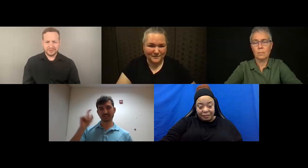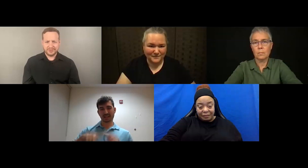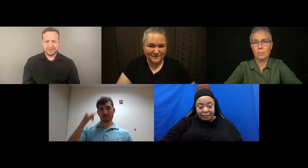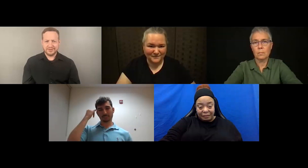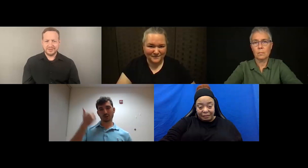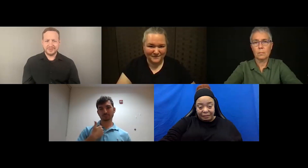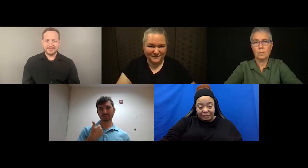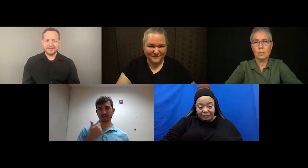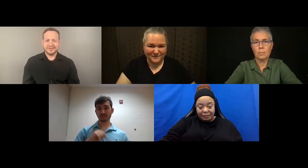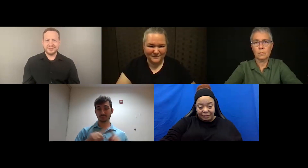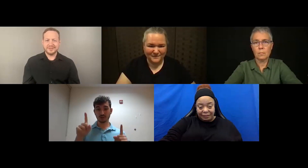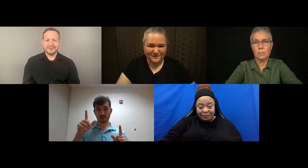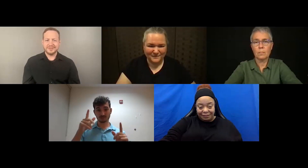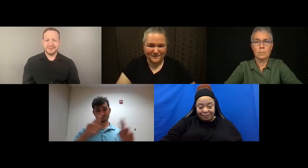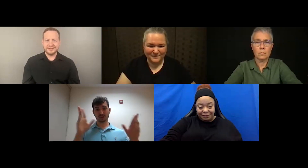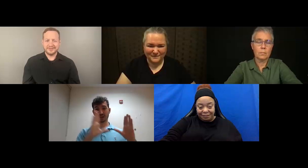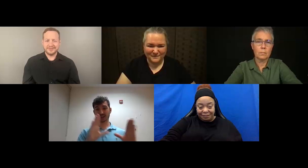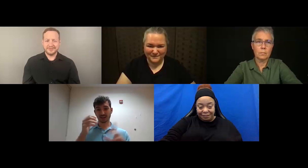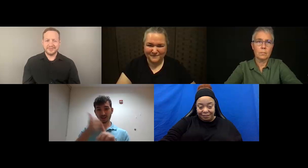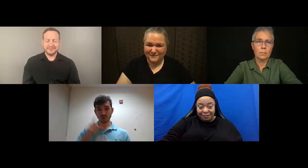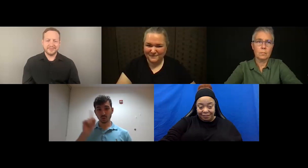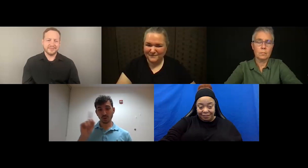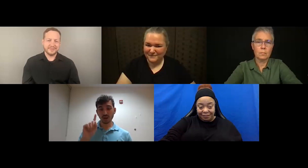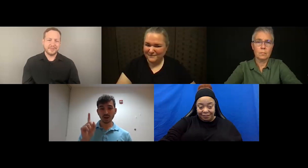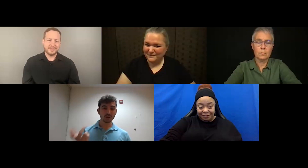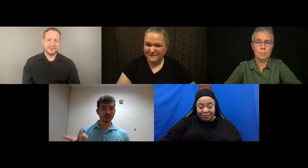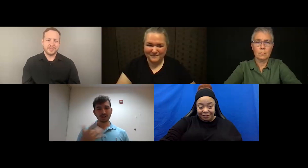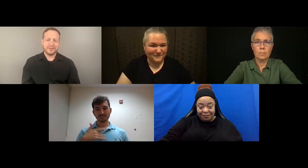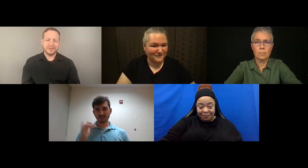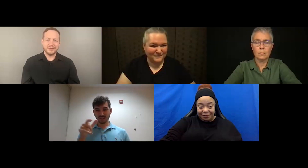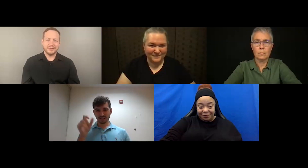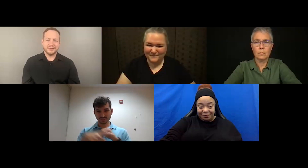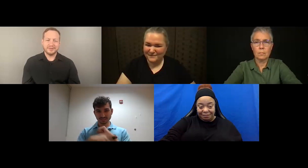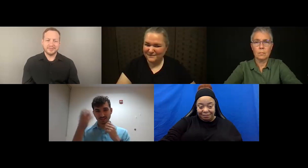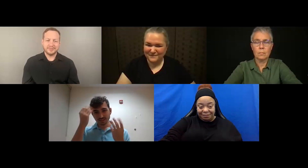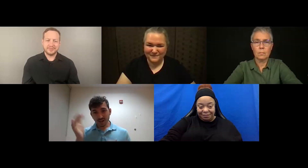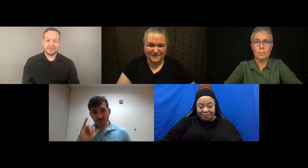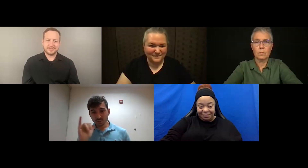would -- I was like, I can't imagine myself needing to have an avatar in that that circumstance -- but